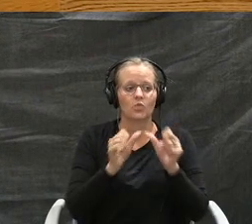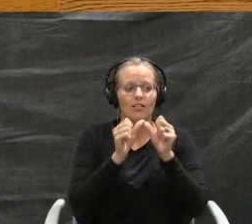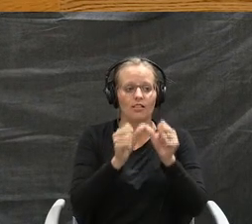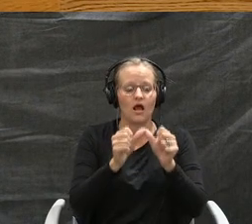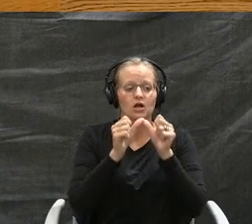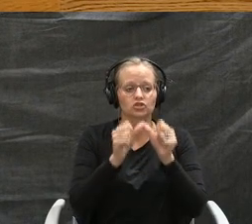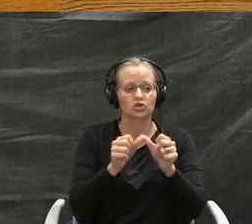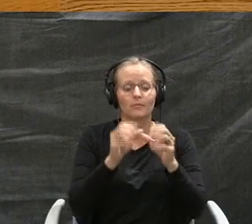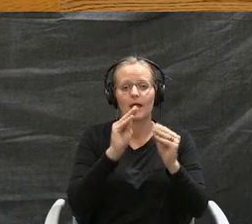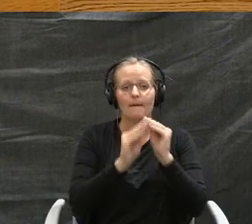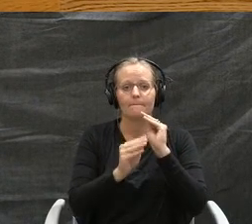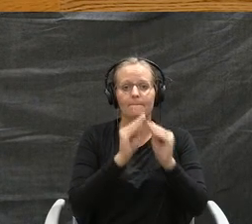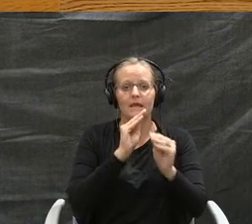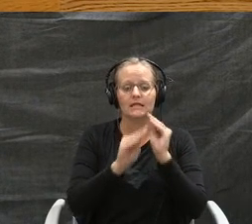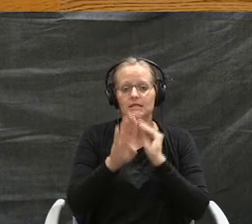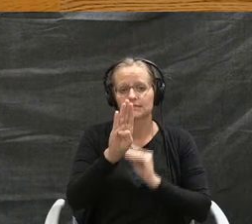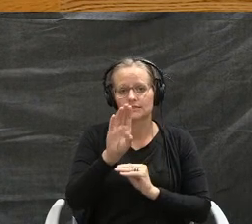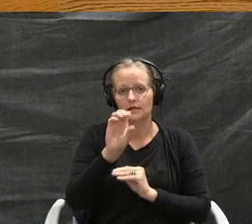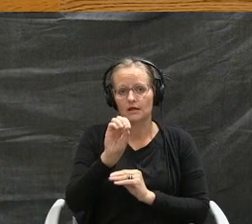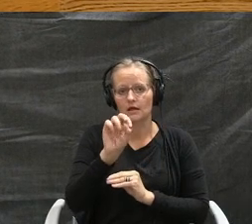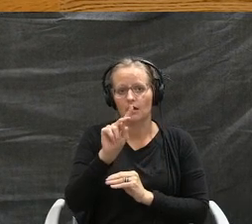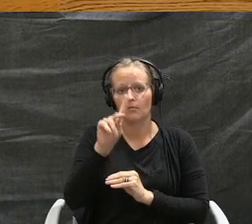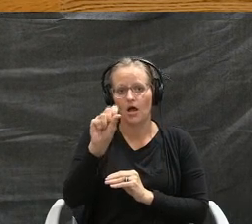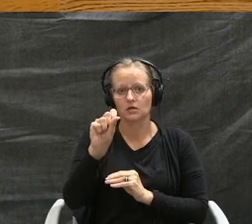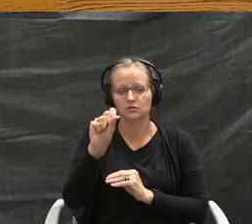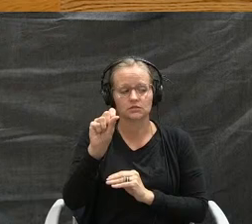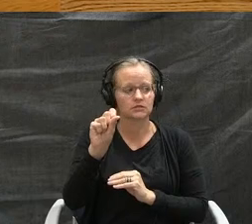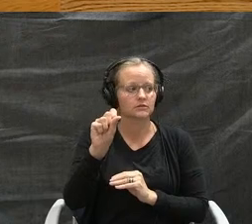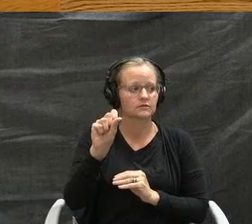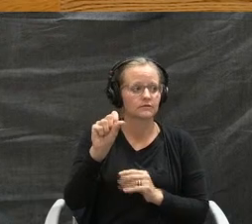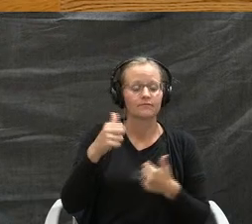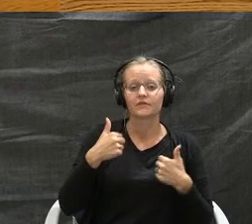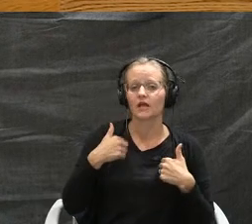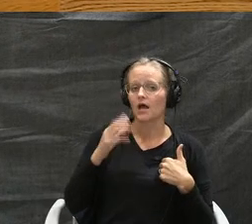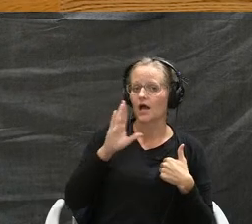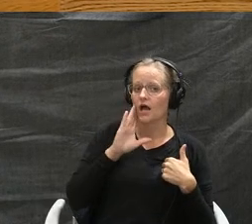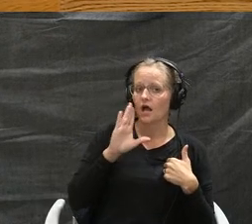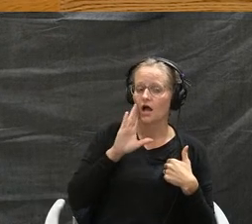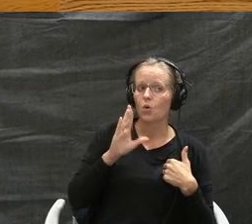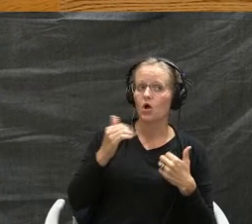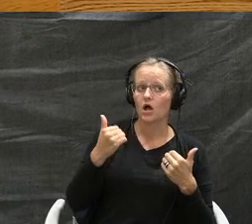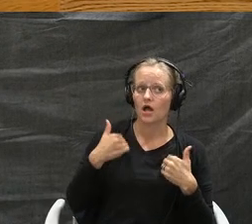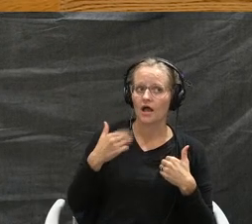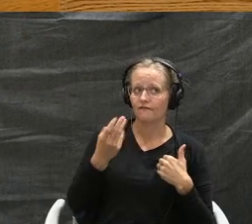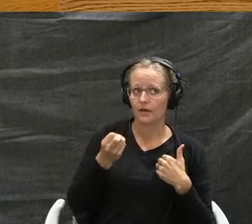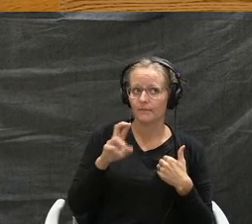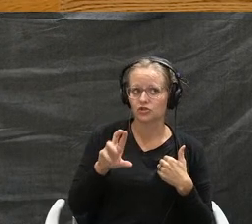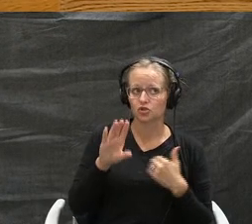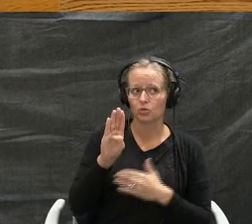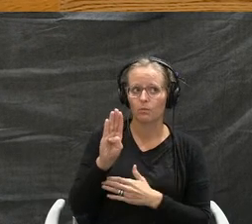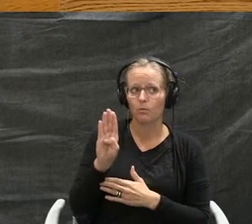Peterson Bored. I'm gonna miss bourgeois explain the. Bids on that quickly.